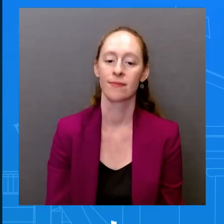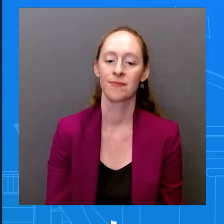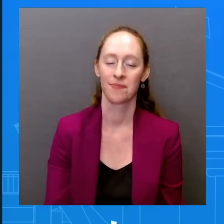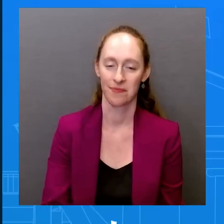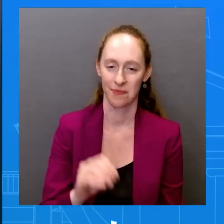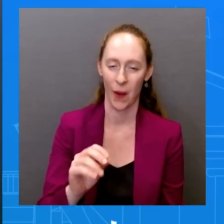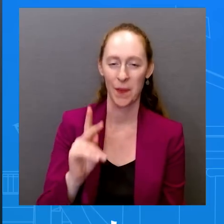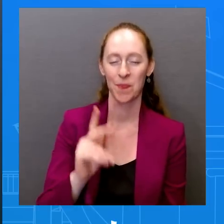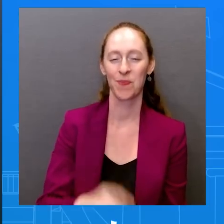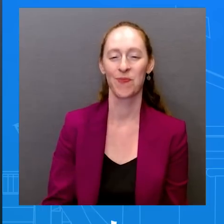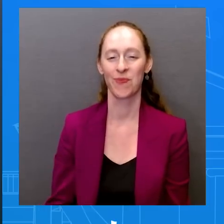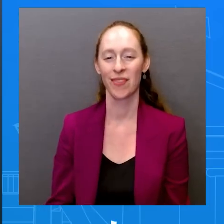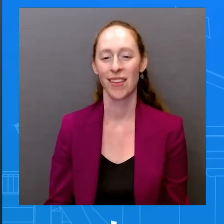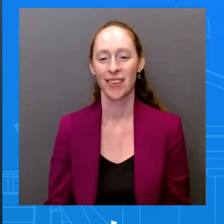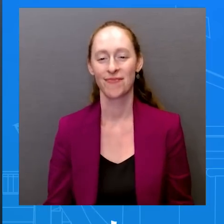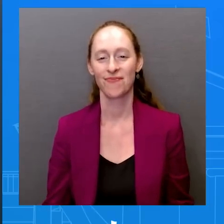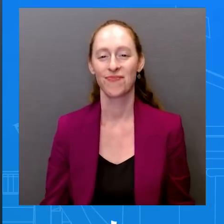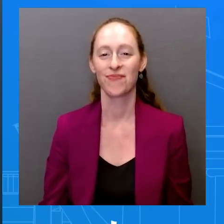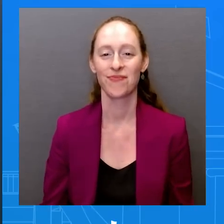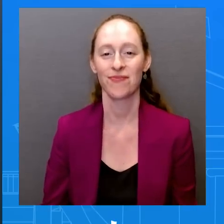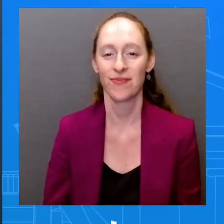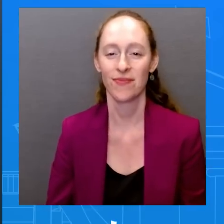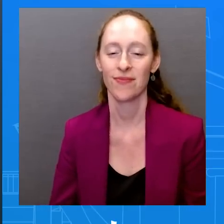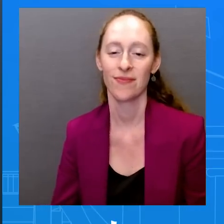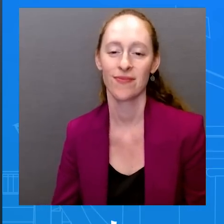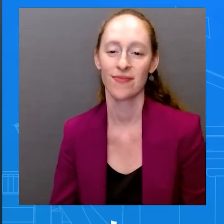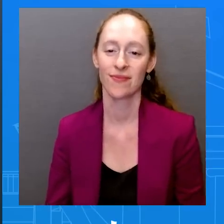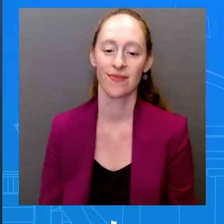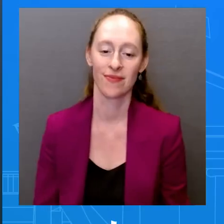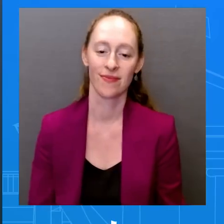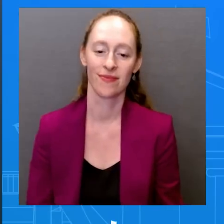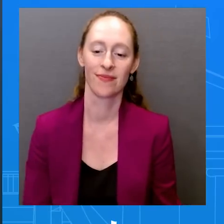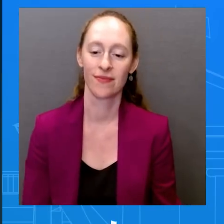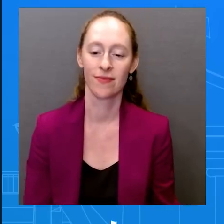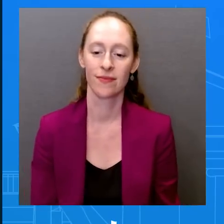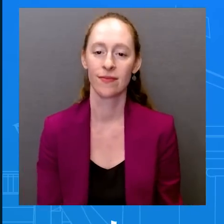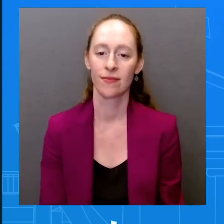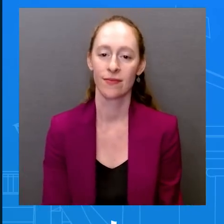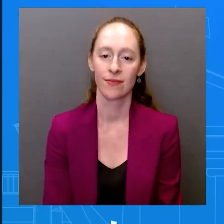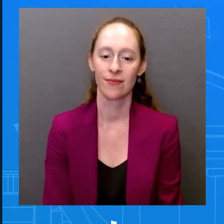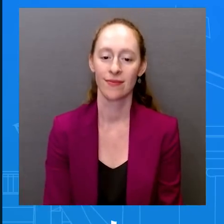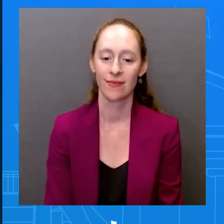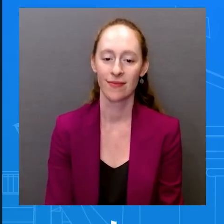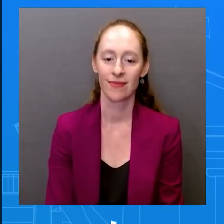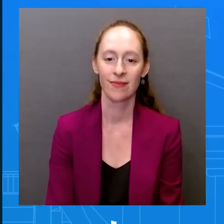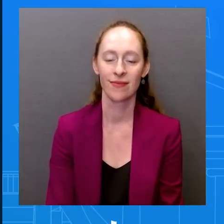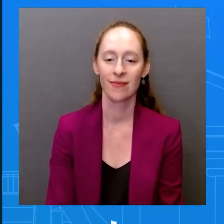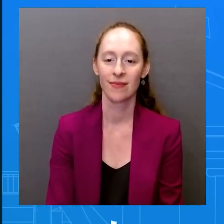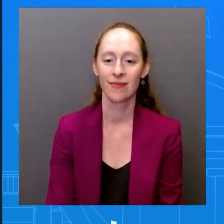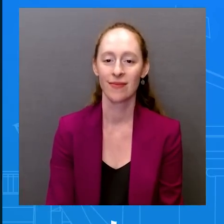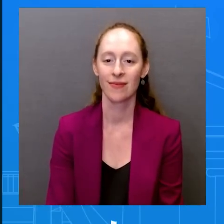The Queen has been -- the -- I'm so sorry. Good afternoon, everybody. It's been a long morning.